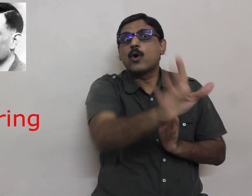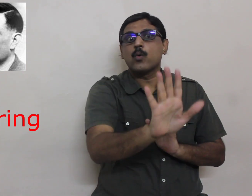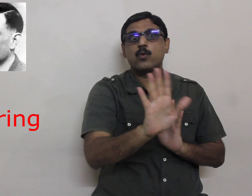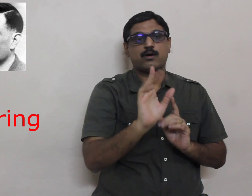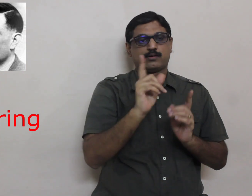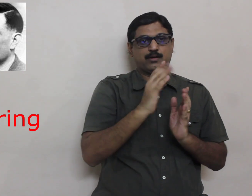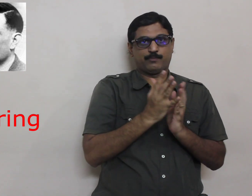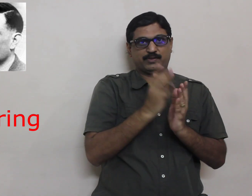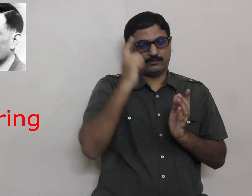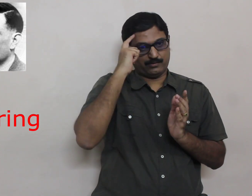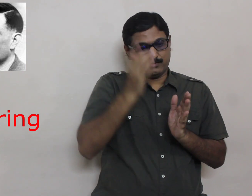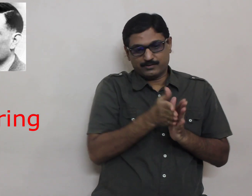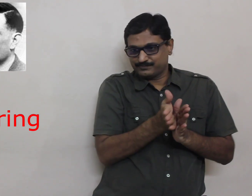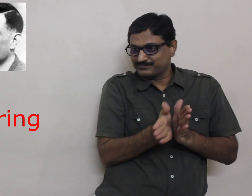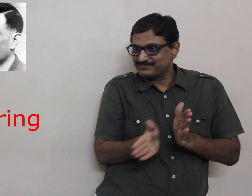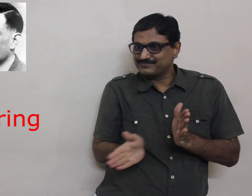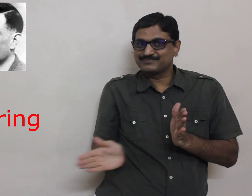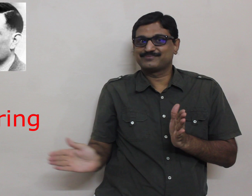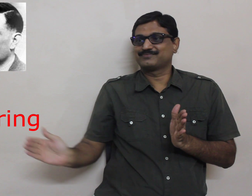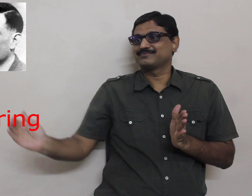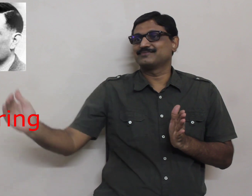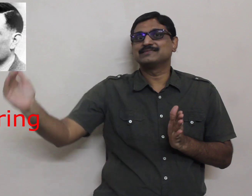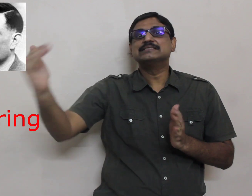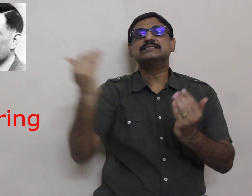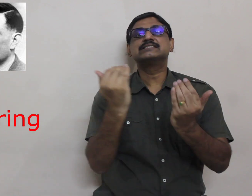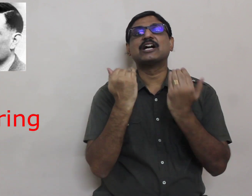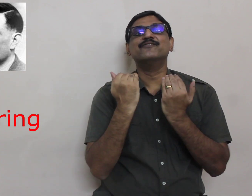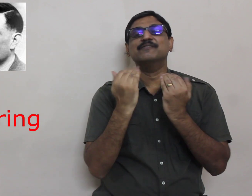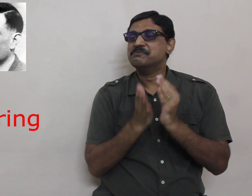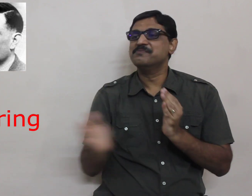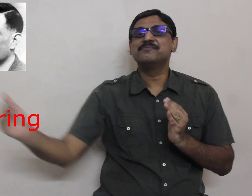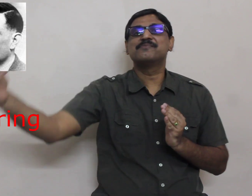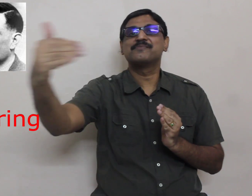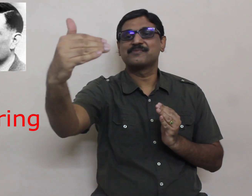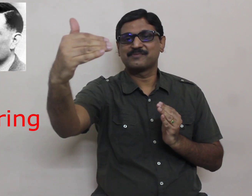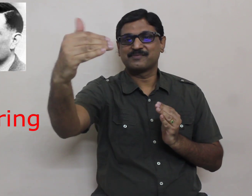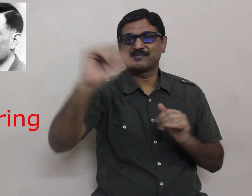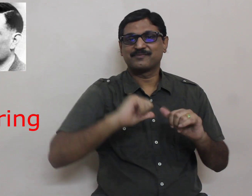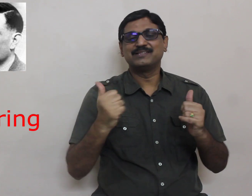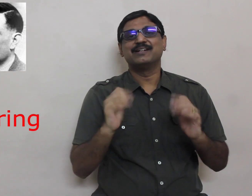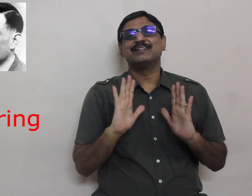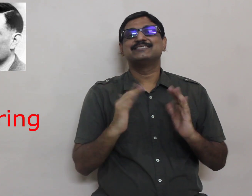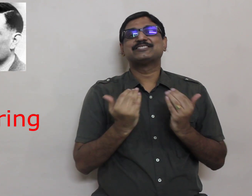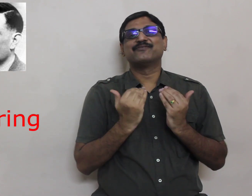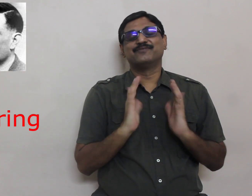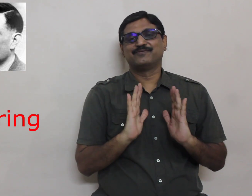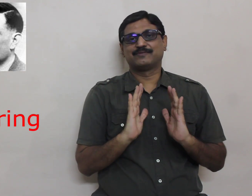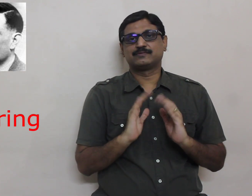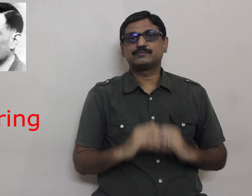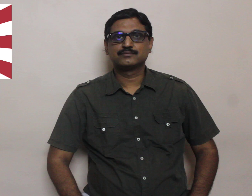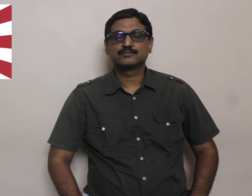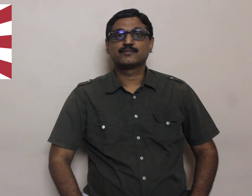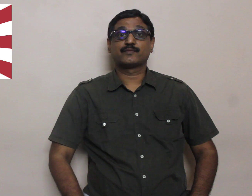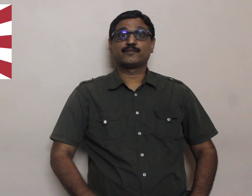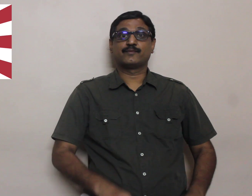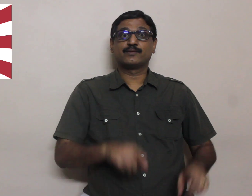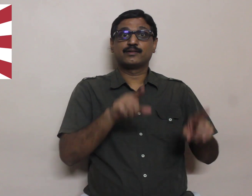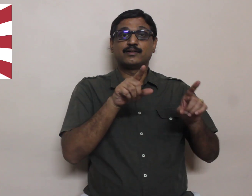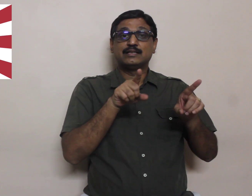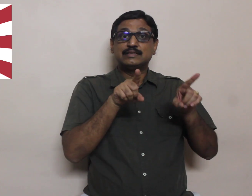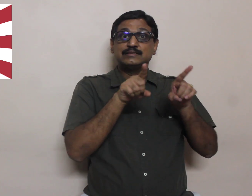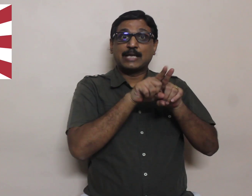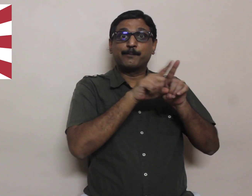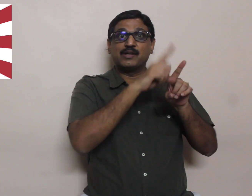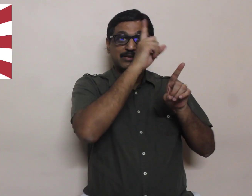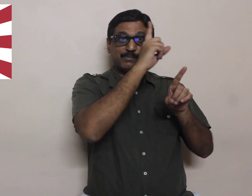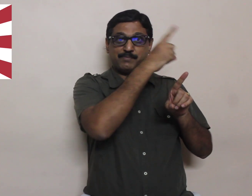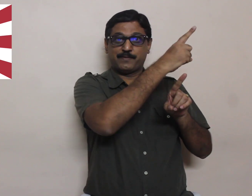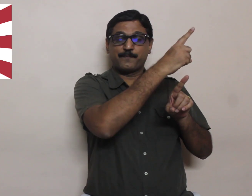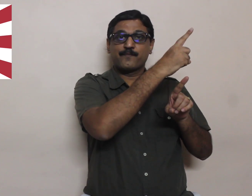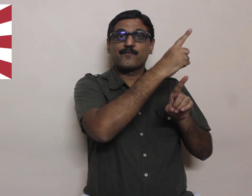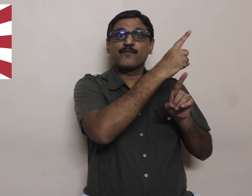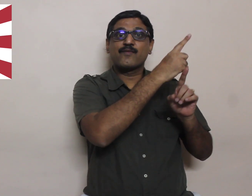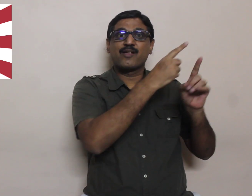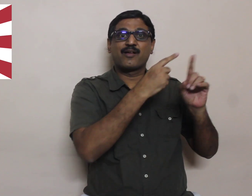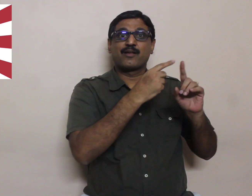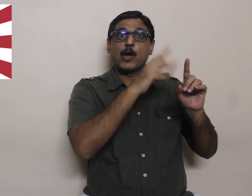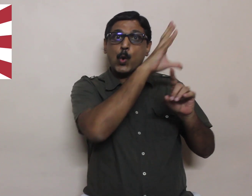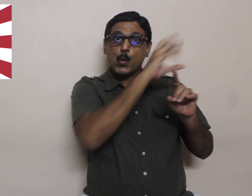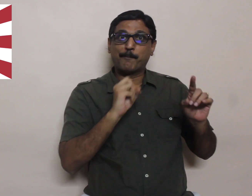and diverted the US ships carrying weapons.